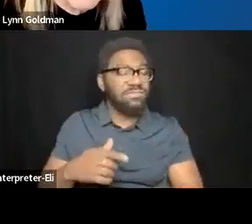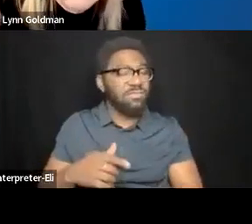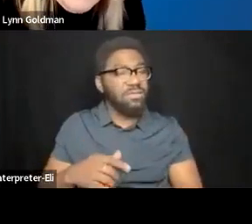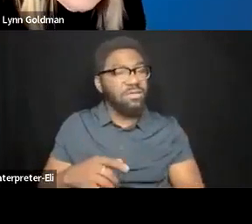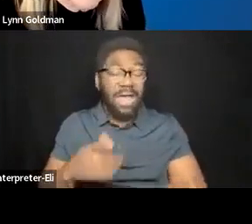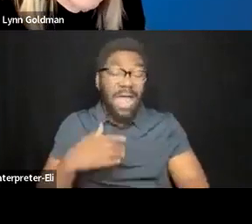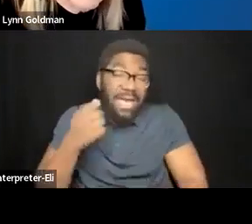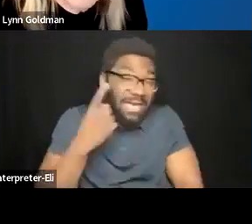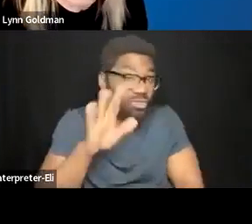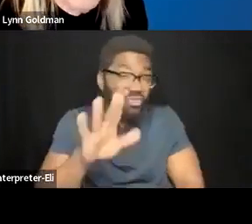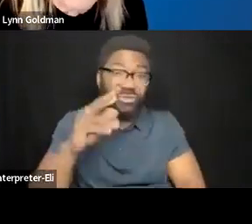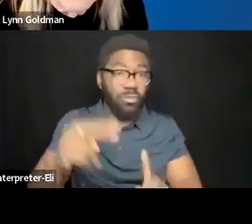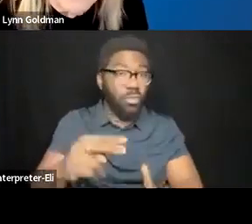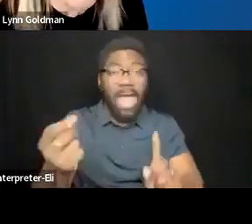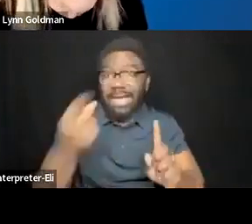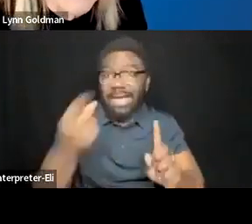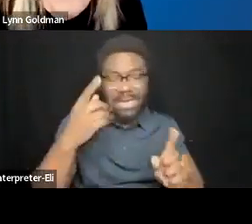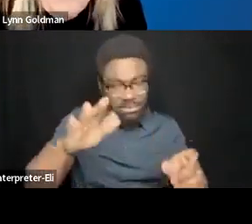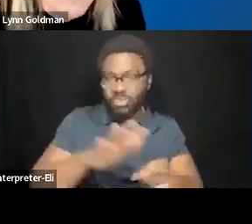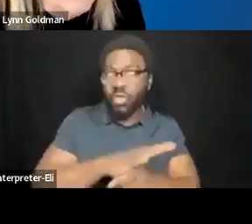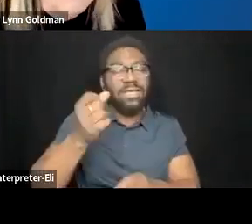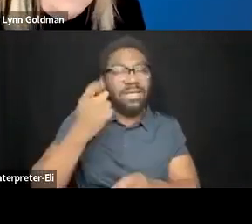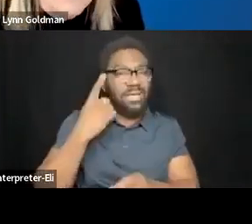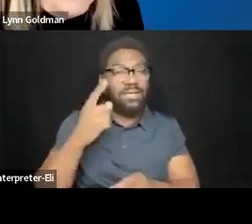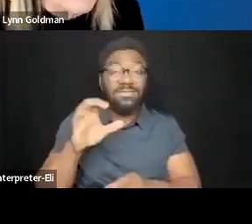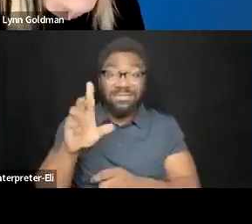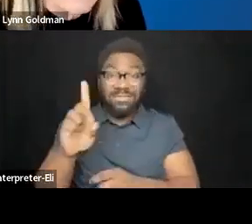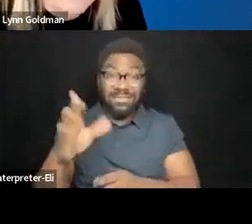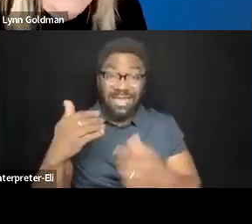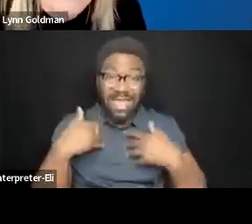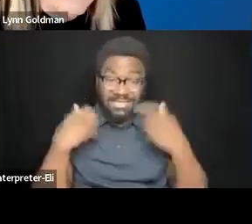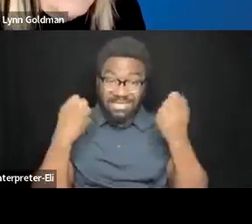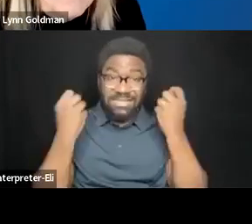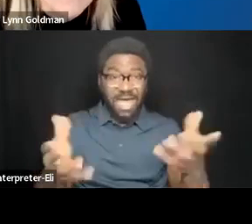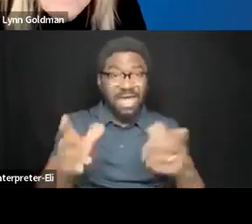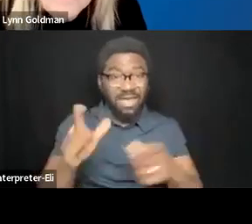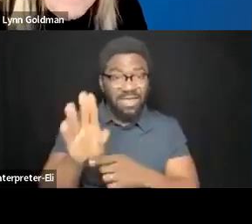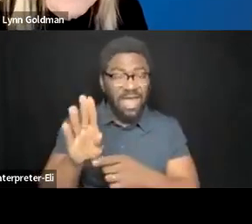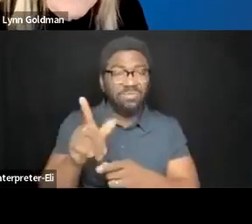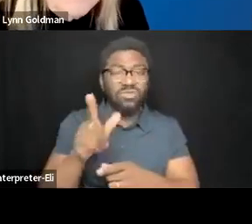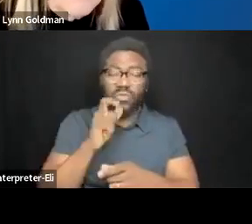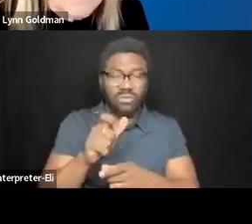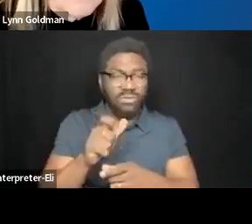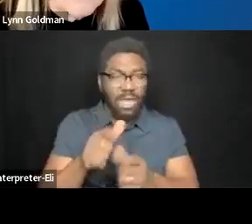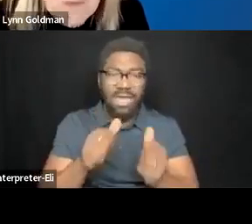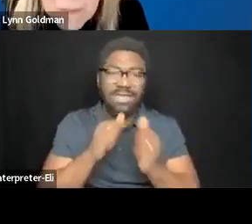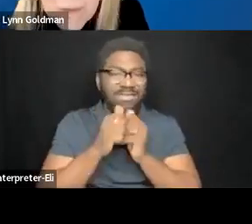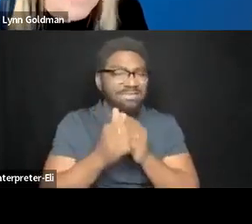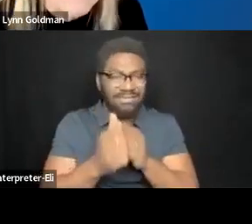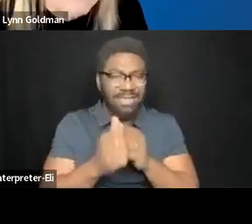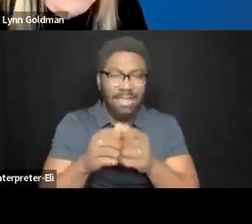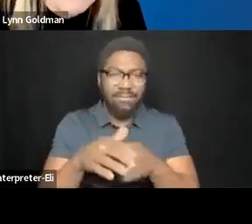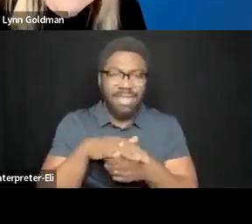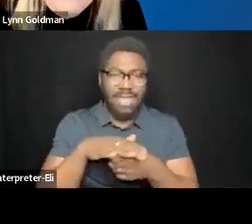but actually CDC has a lot of labs that are not co-located, they're in different places, and they're not going to be able to co-locate them.